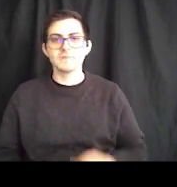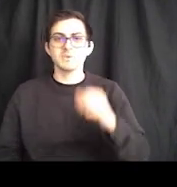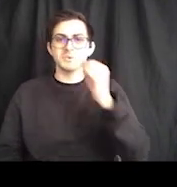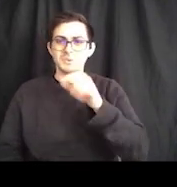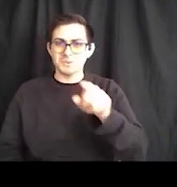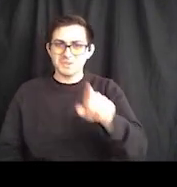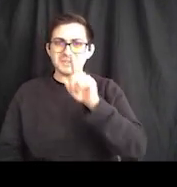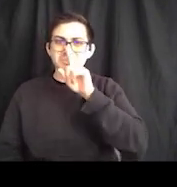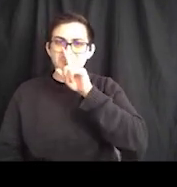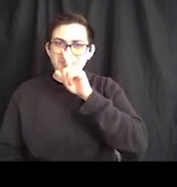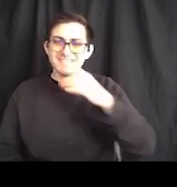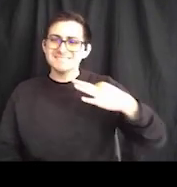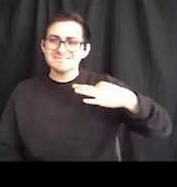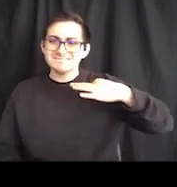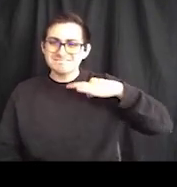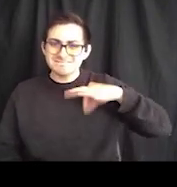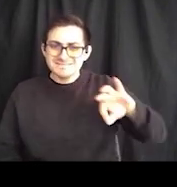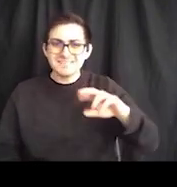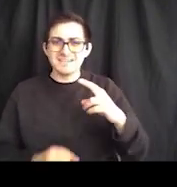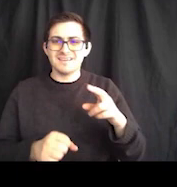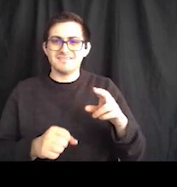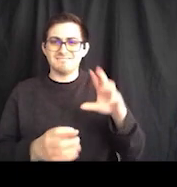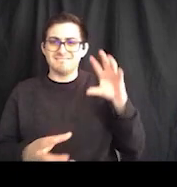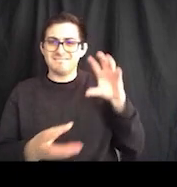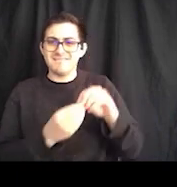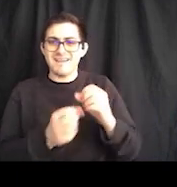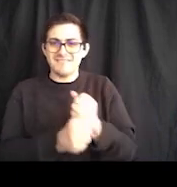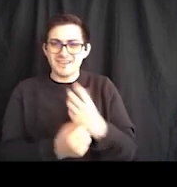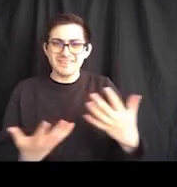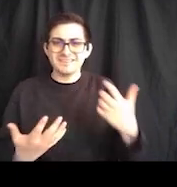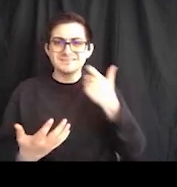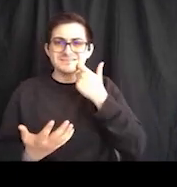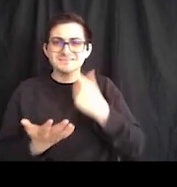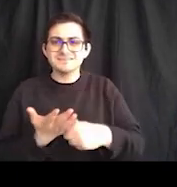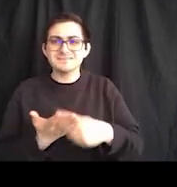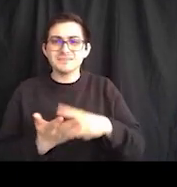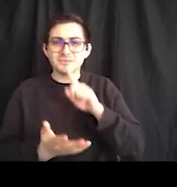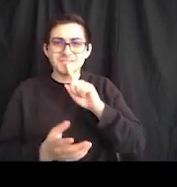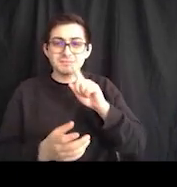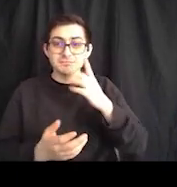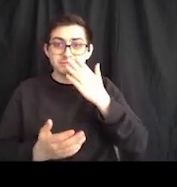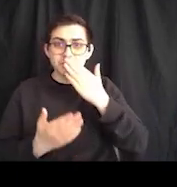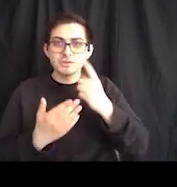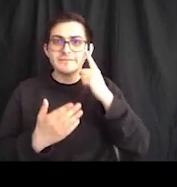And at Figma, we use FigJam to do some design prints. So we want to show you how that works.